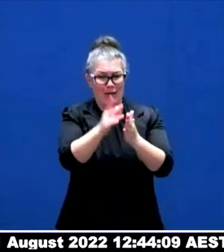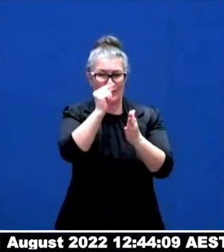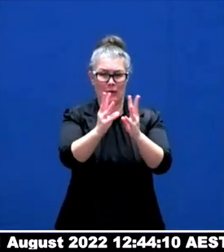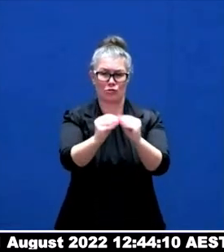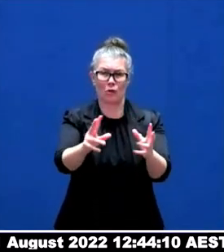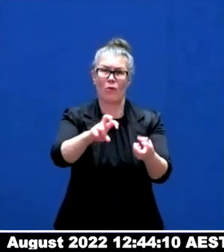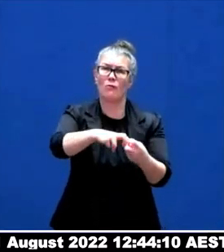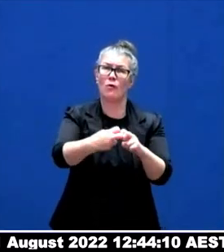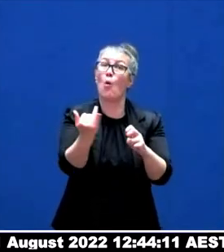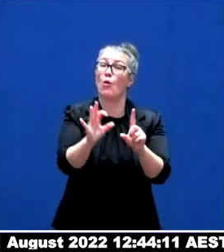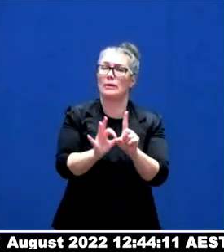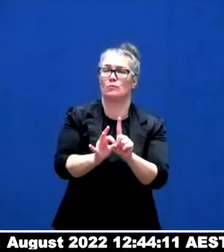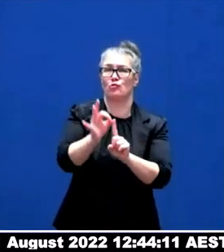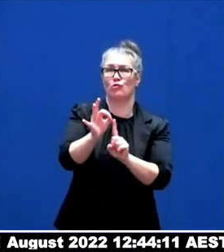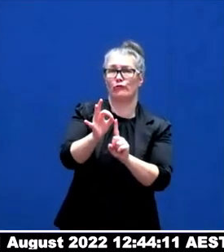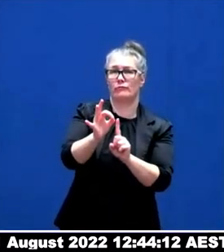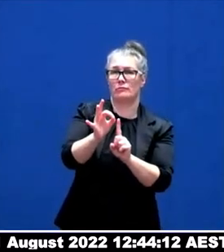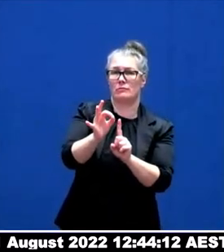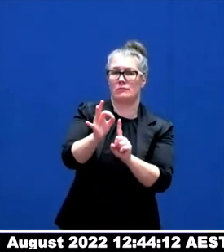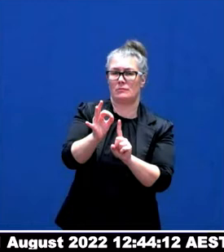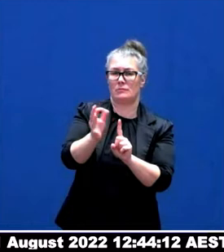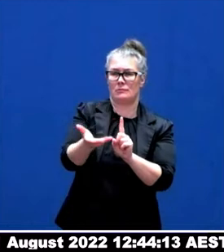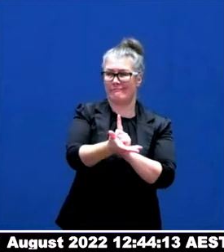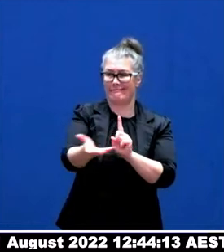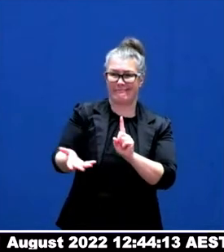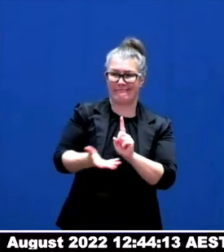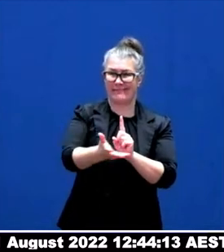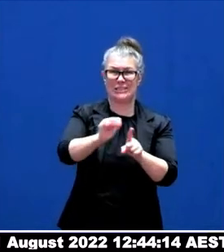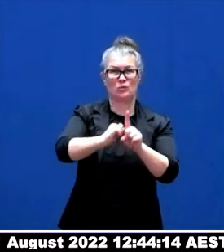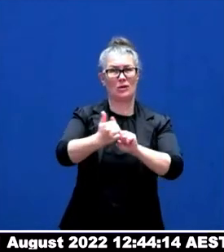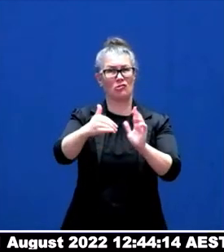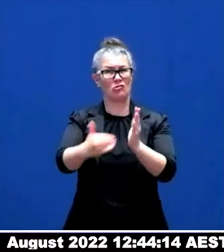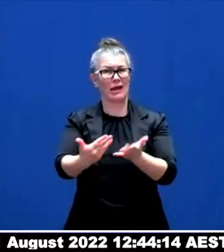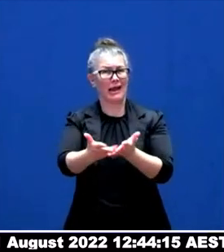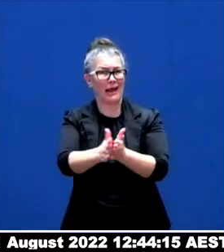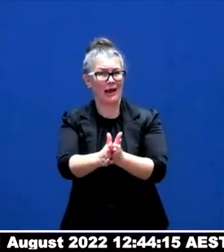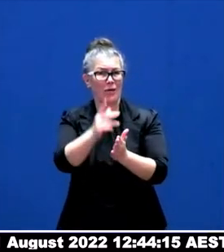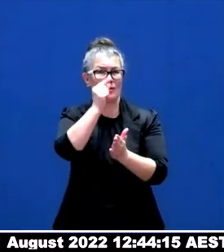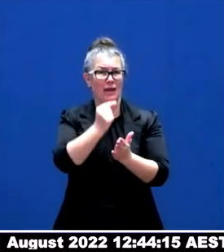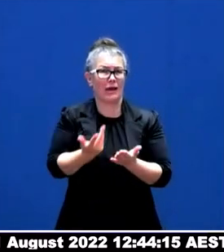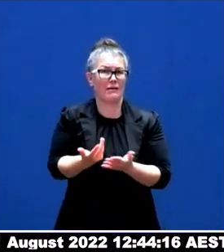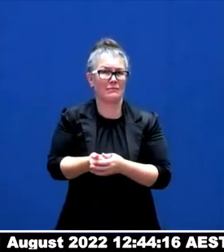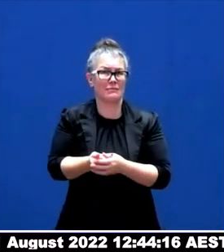least improve the housing circumstances for people with disability who are homeless or at